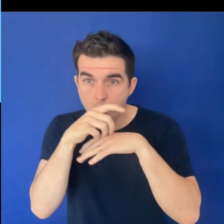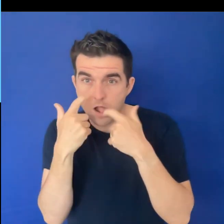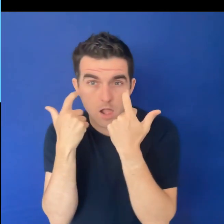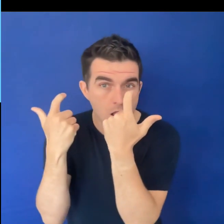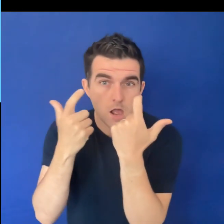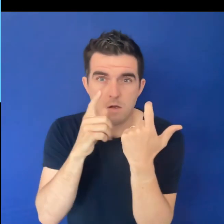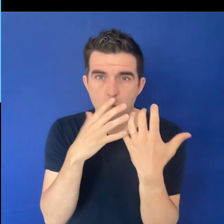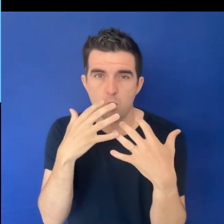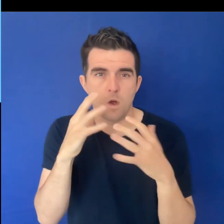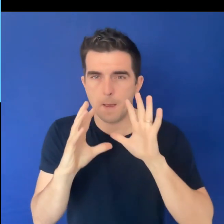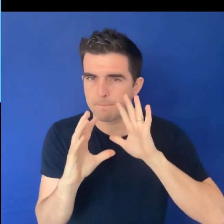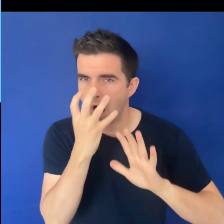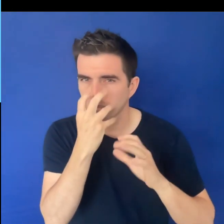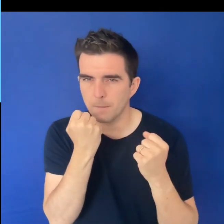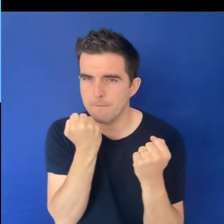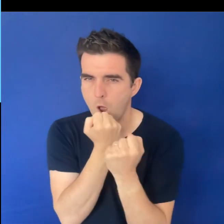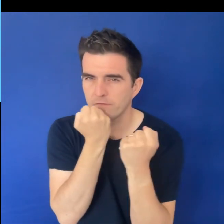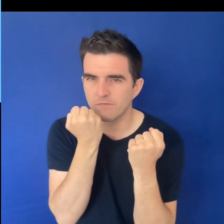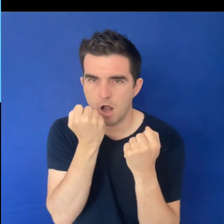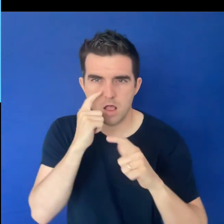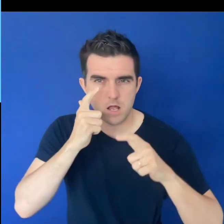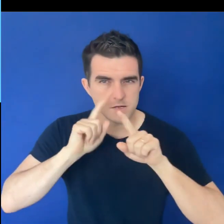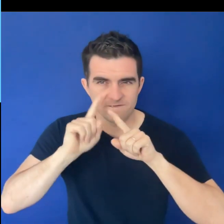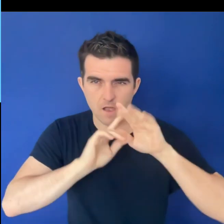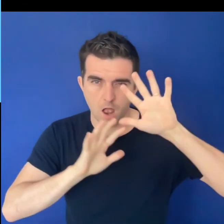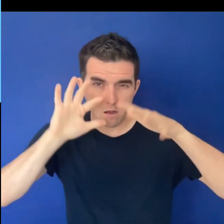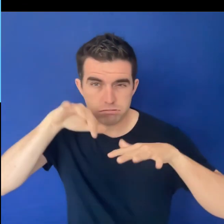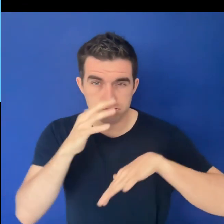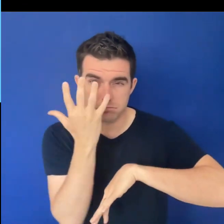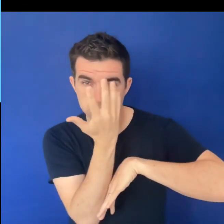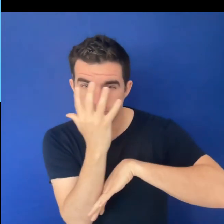Explore diverse landscapes, from vibrant villages to dark forests.